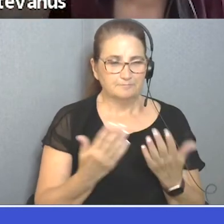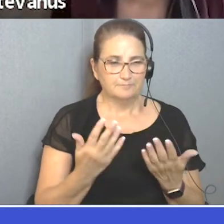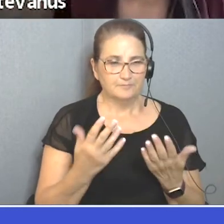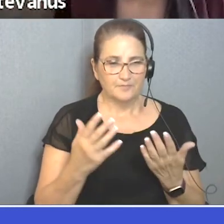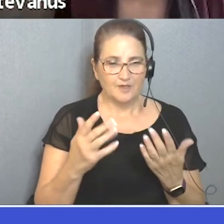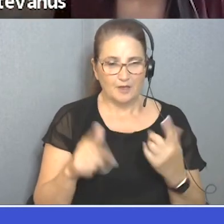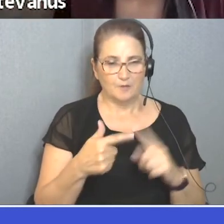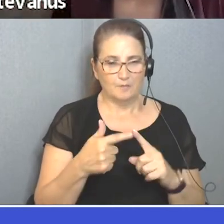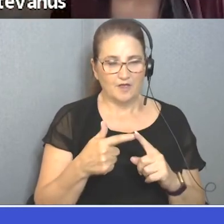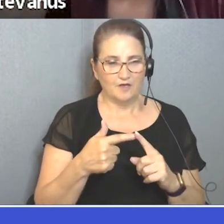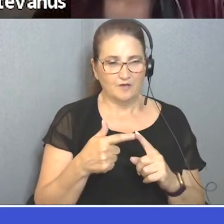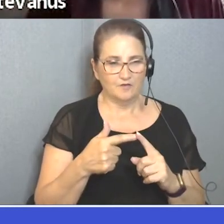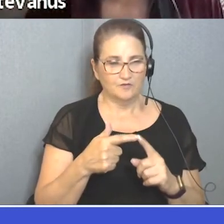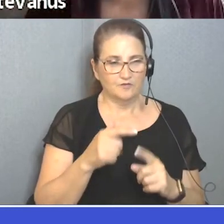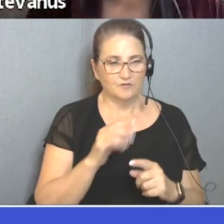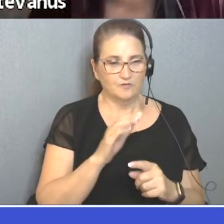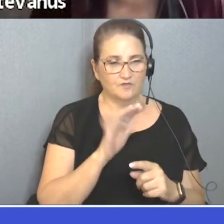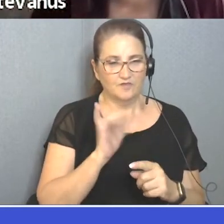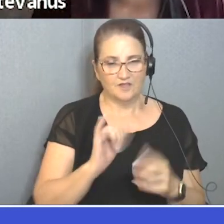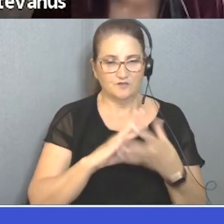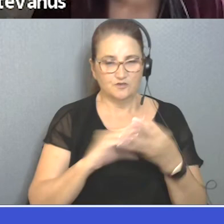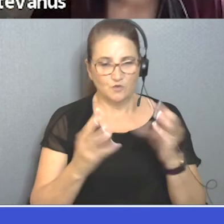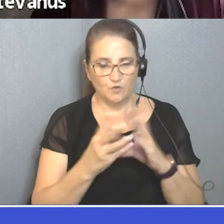something about the story that you both want to listen to or maybe a